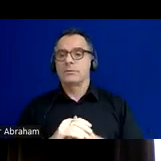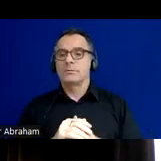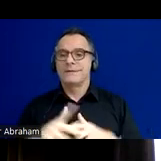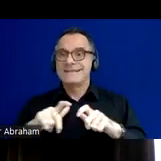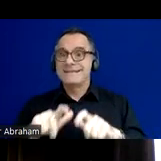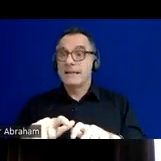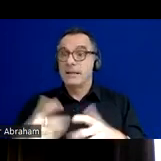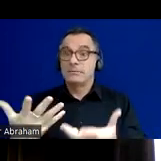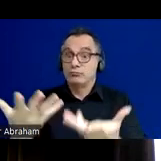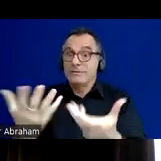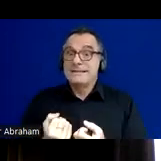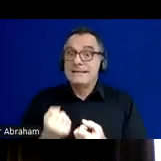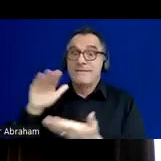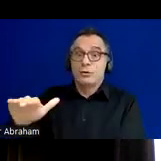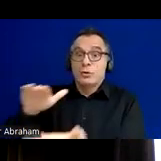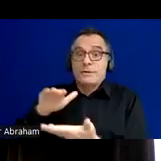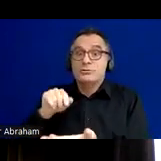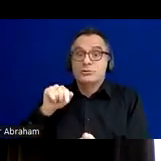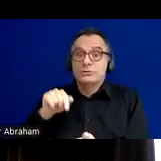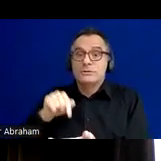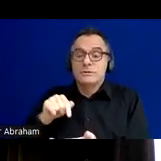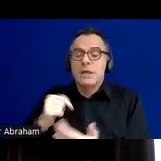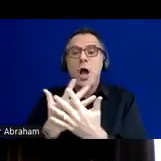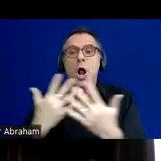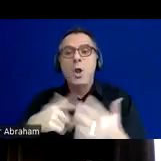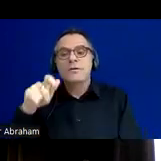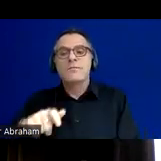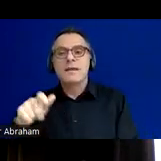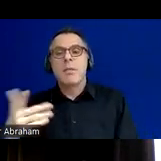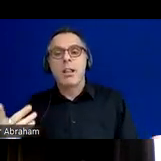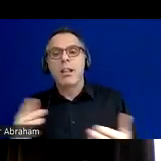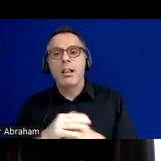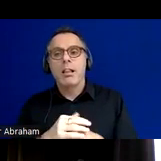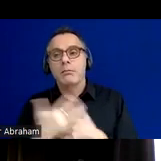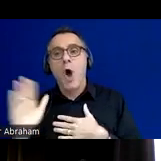donations. I think a lot of people took the opportunity of being off work, and at home,